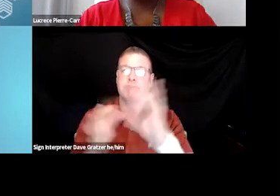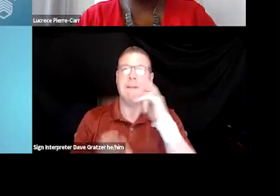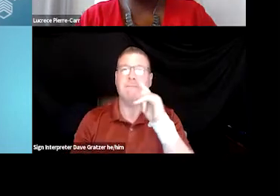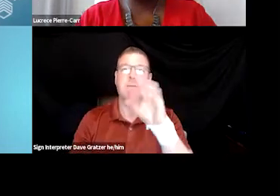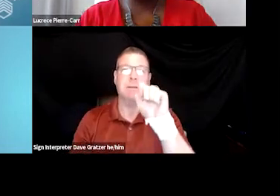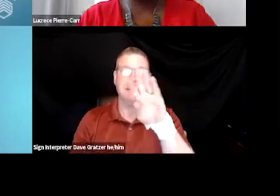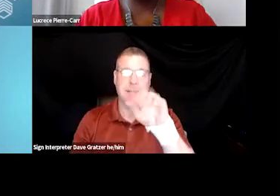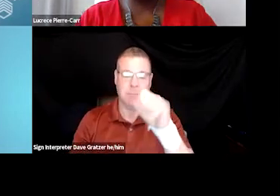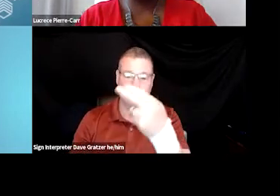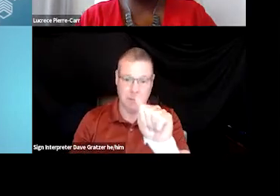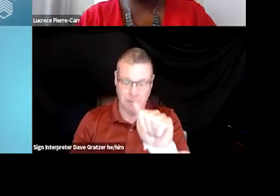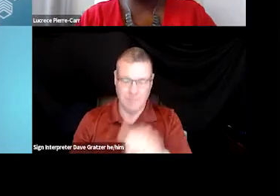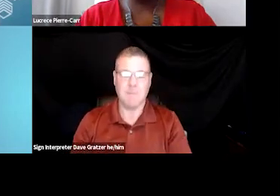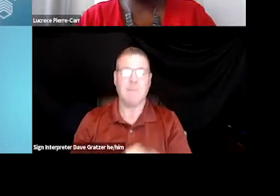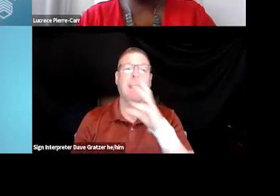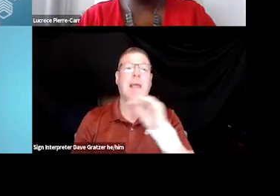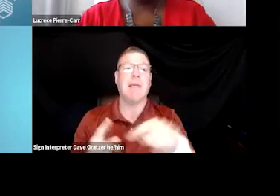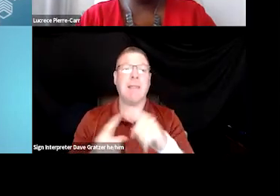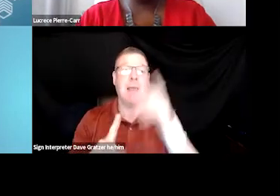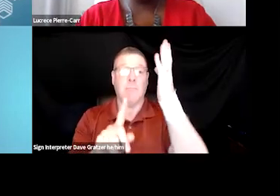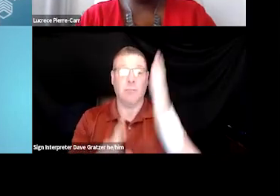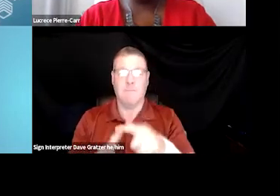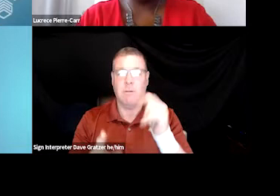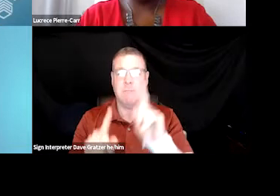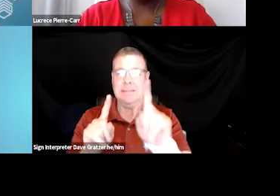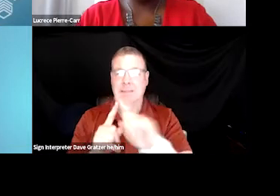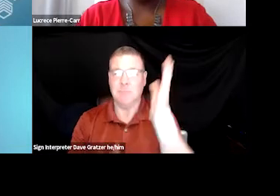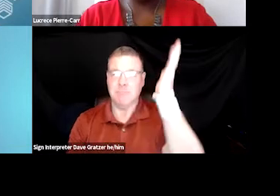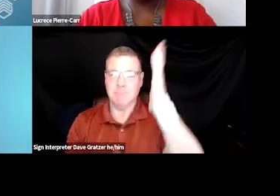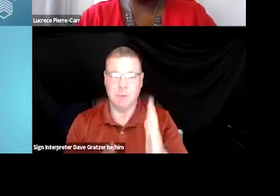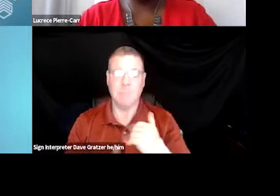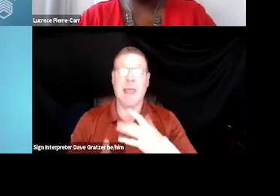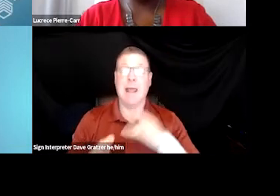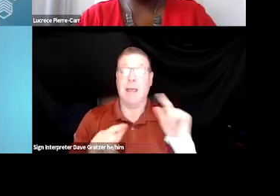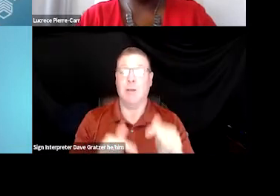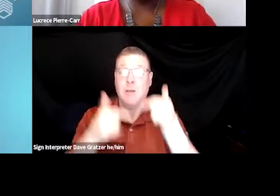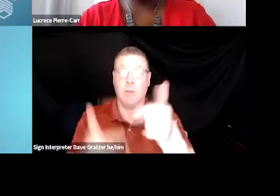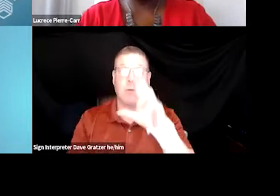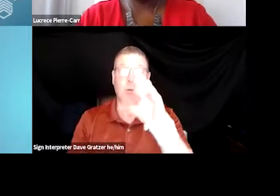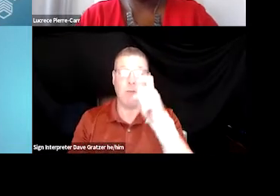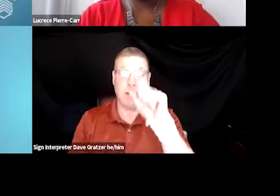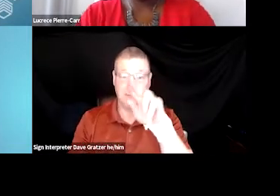She'll be followed by presentations from our speakers. I'd like to turn this over to Roxanne Castaneda,